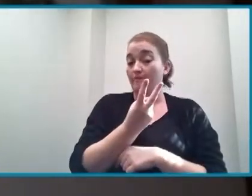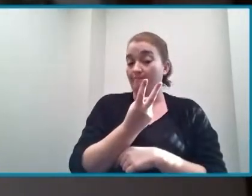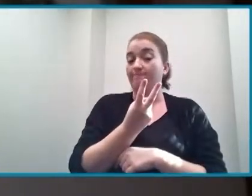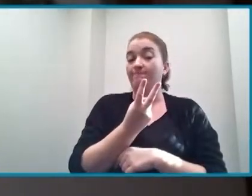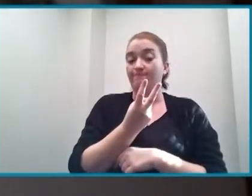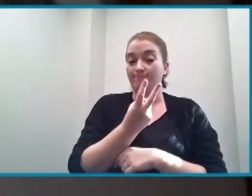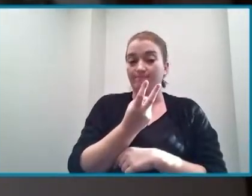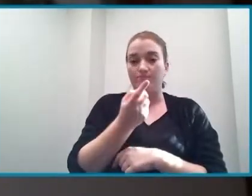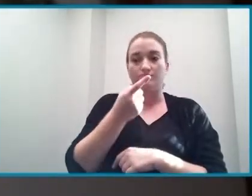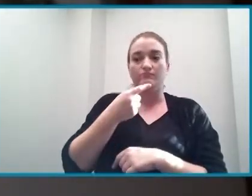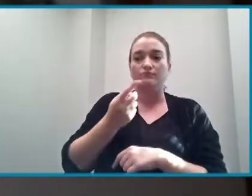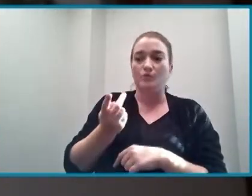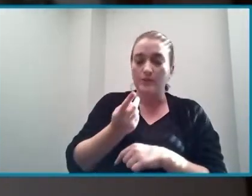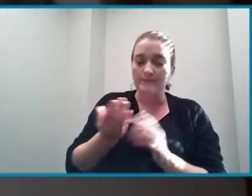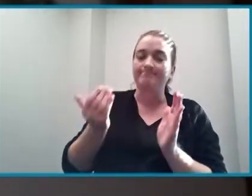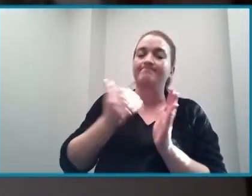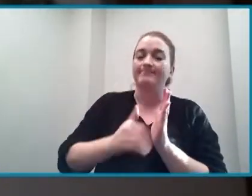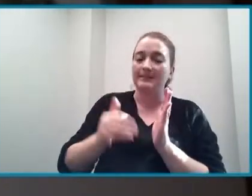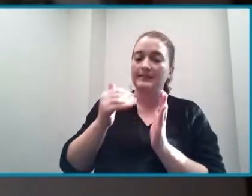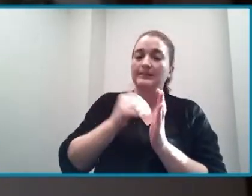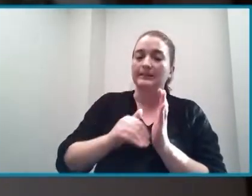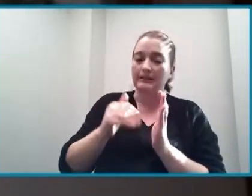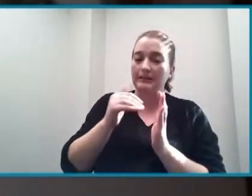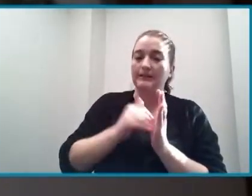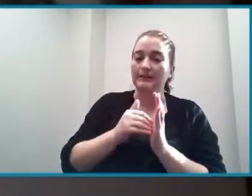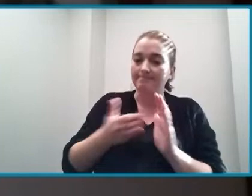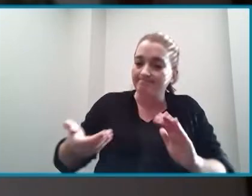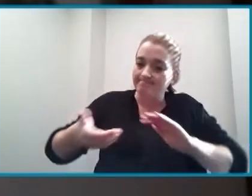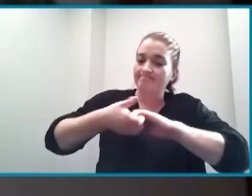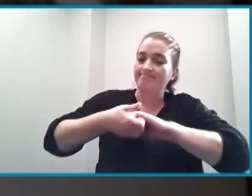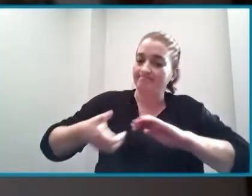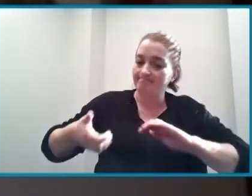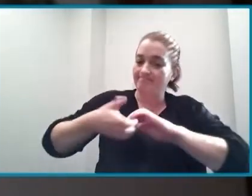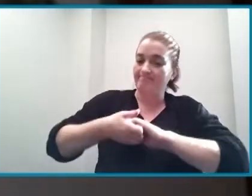continued to bring new and more exciting programming to them every year.